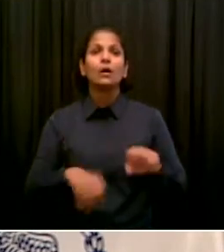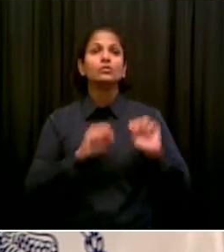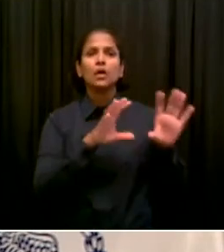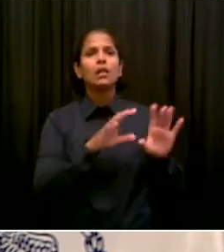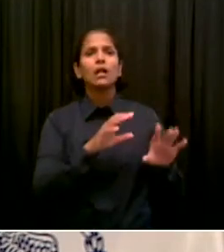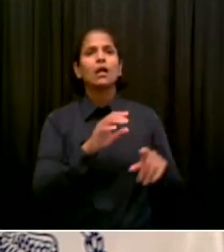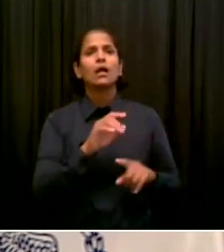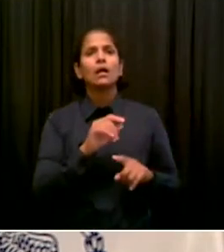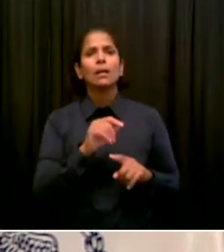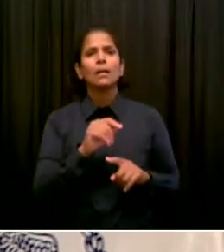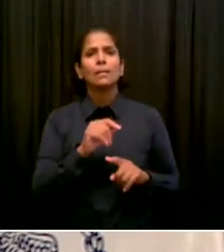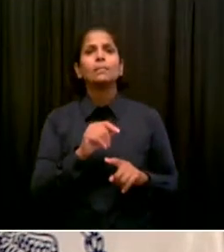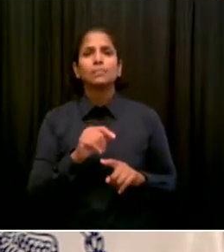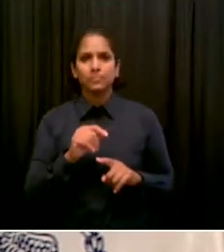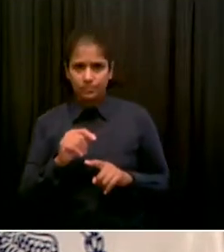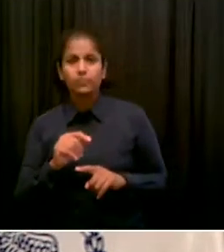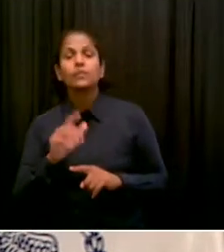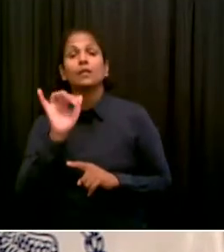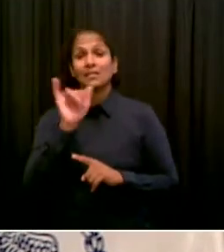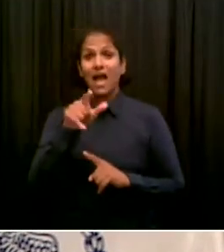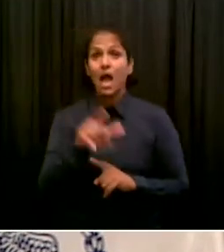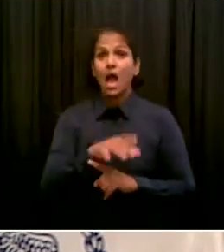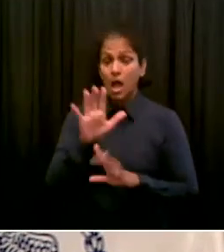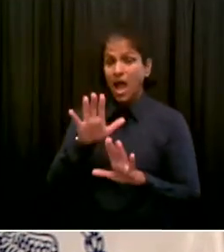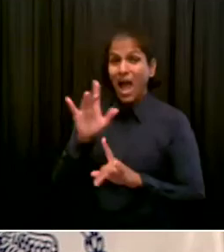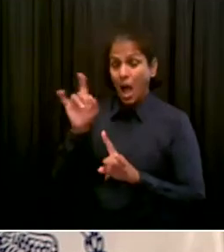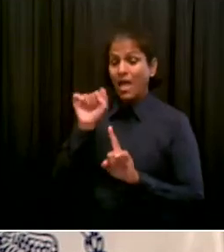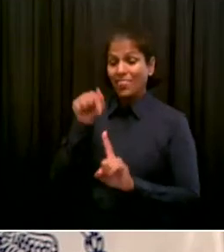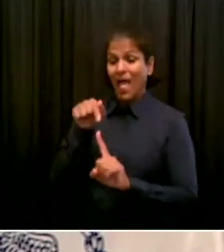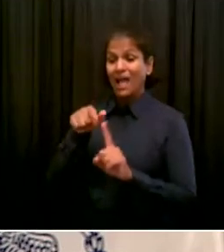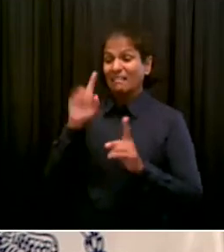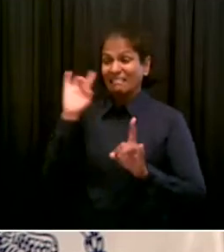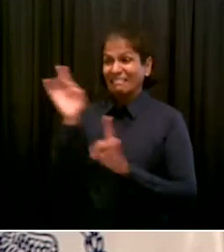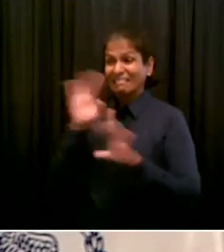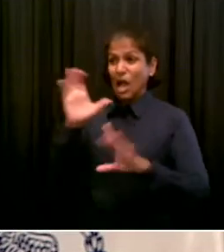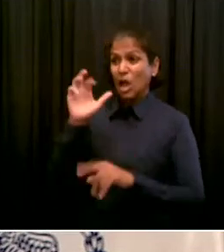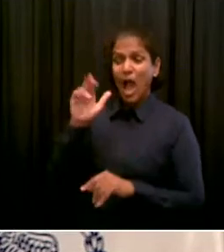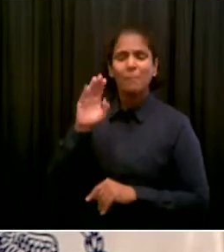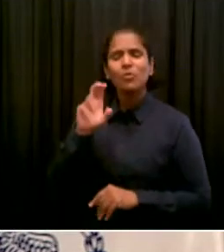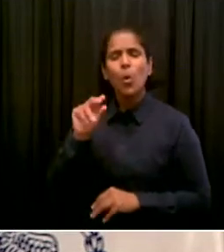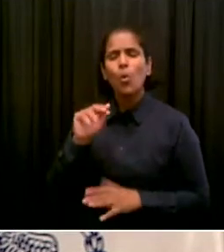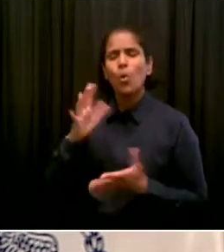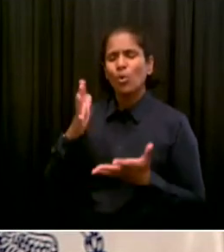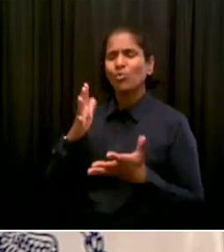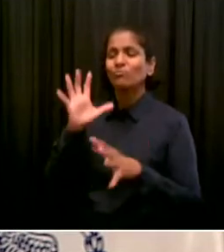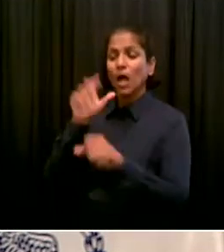IN BY HAVING JUDGES EASY UPSEVIRSED RELEASE FOR NONVIOLENT OFFENSES.